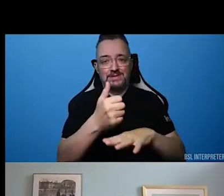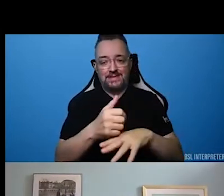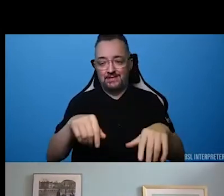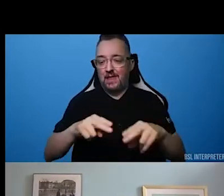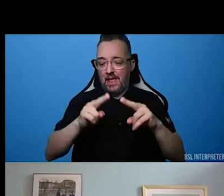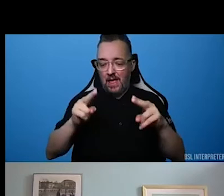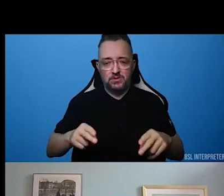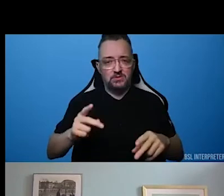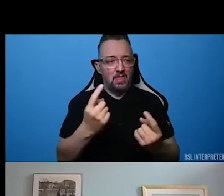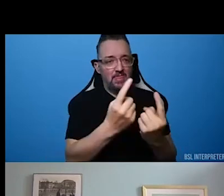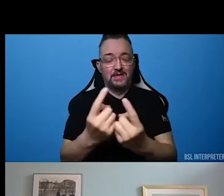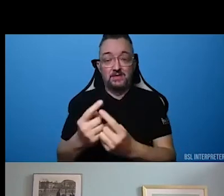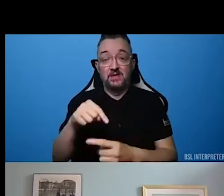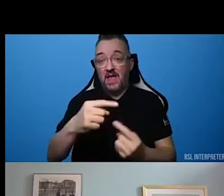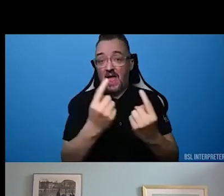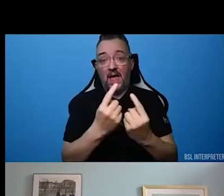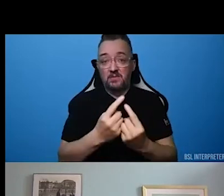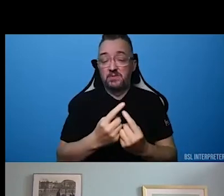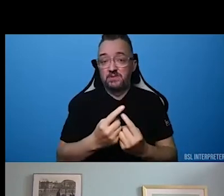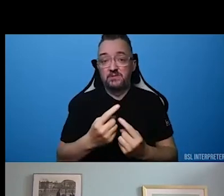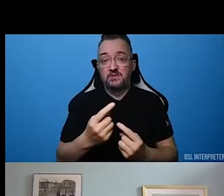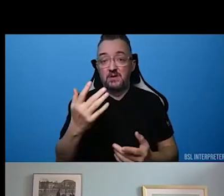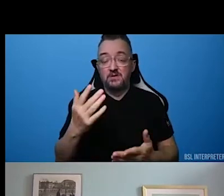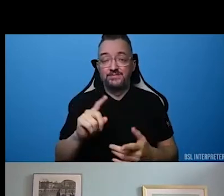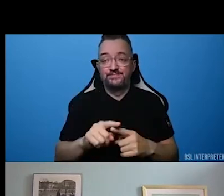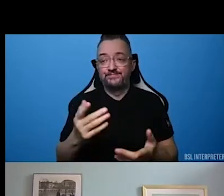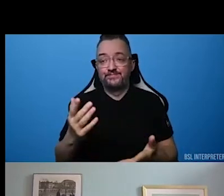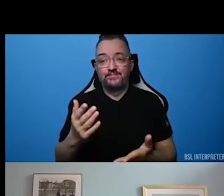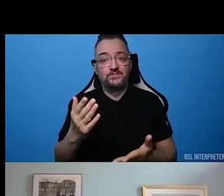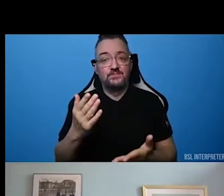And these items which are real kind of you know household